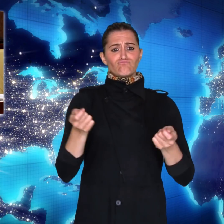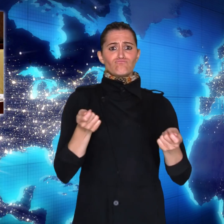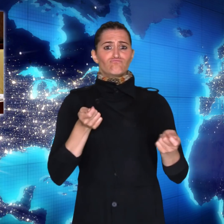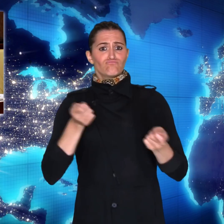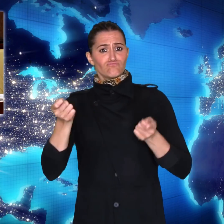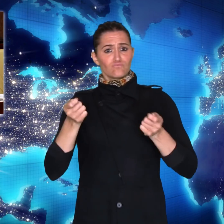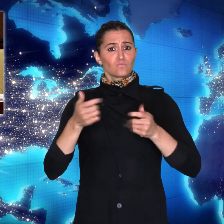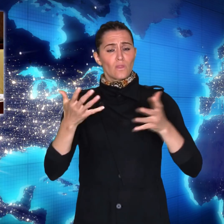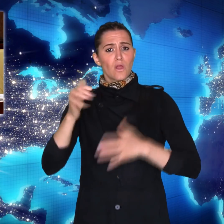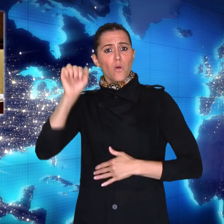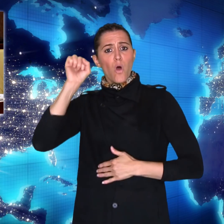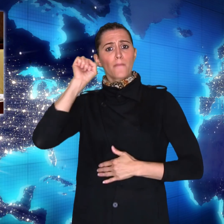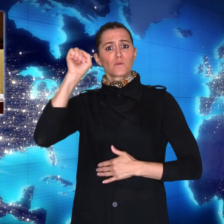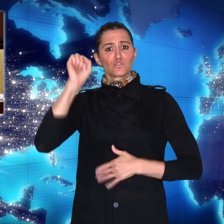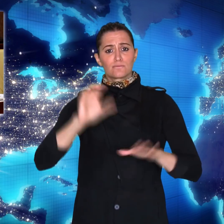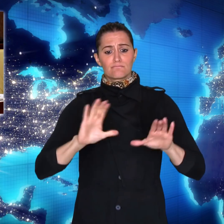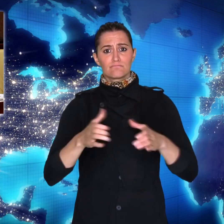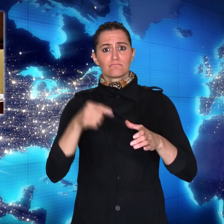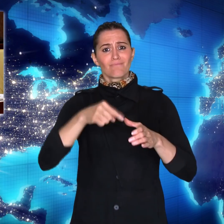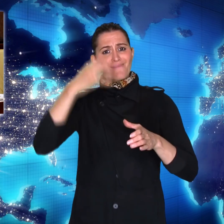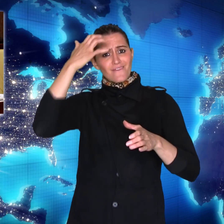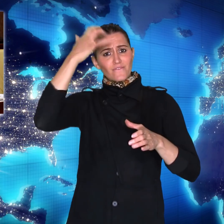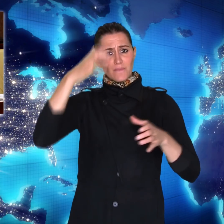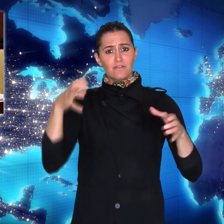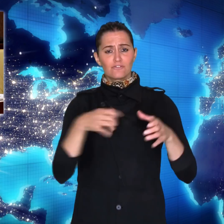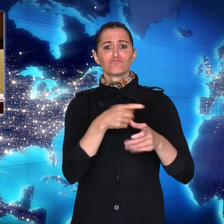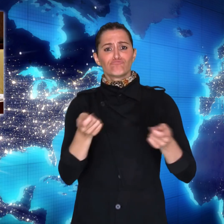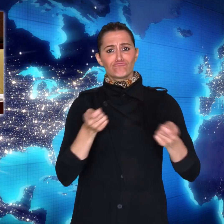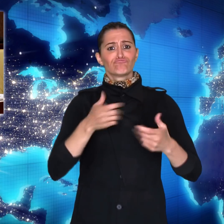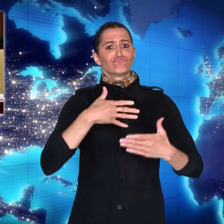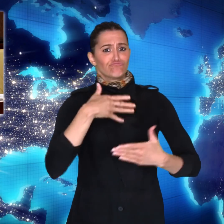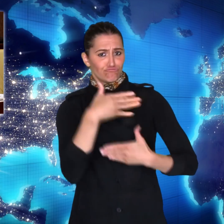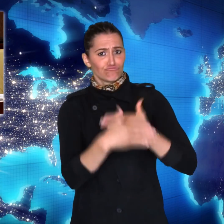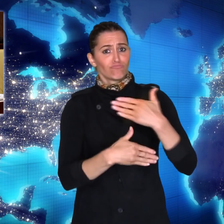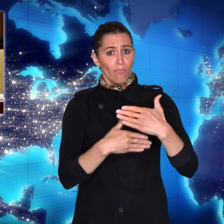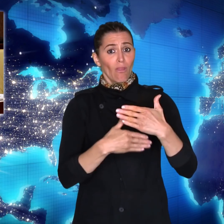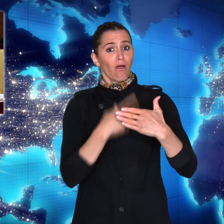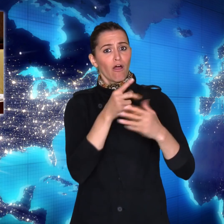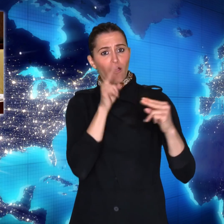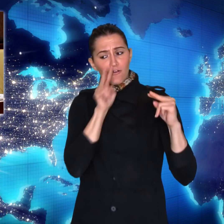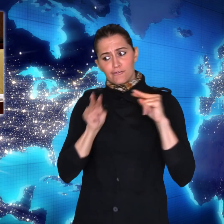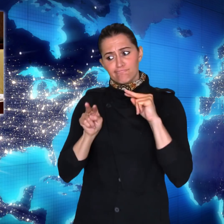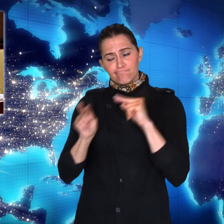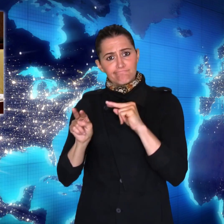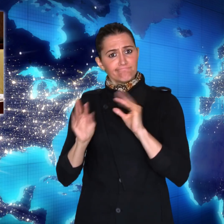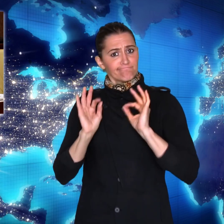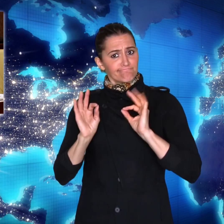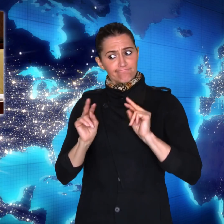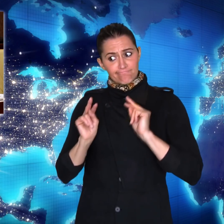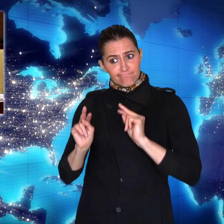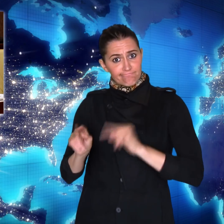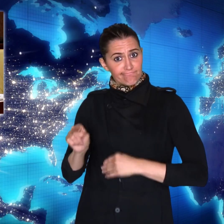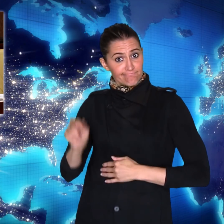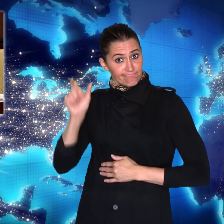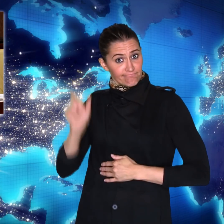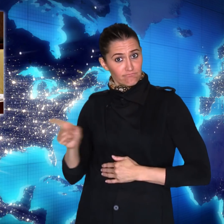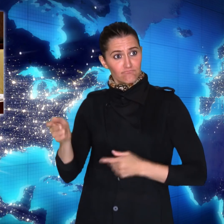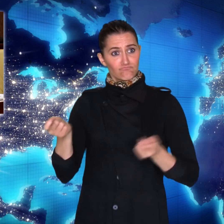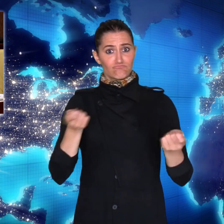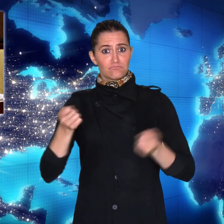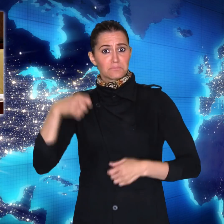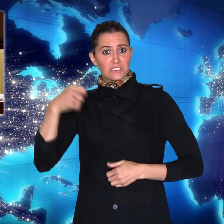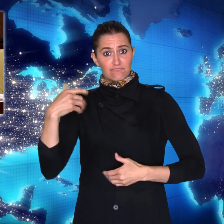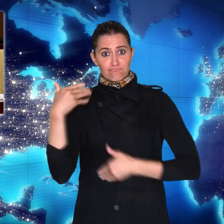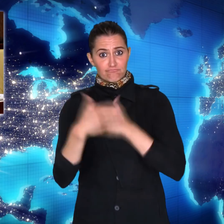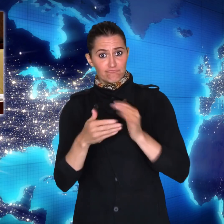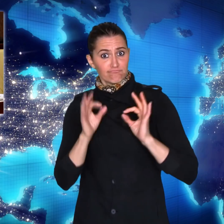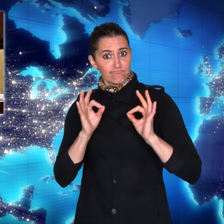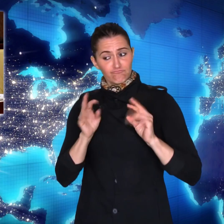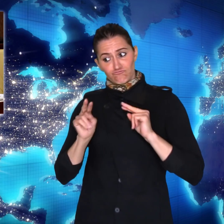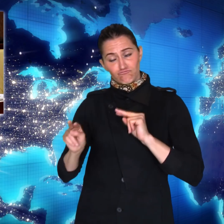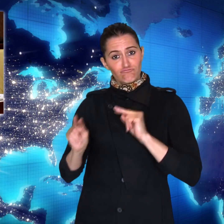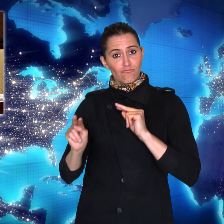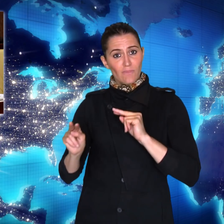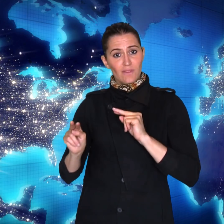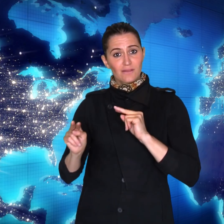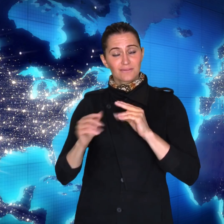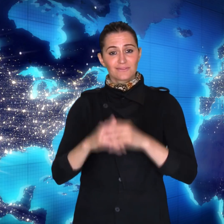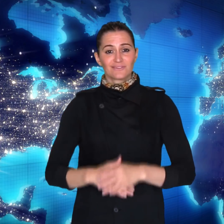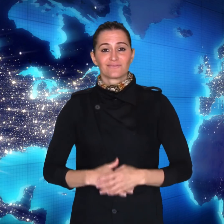oversee Diaz-Canel.